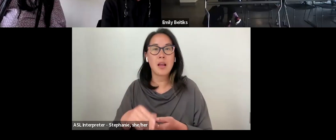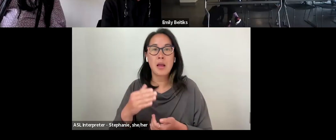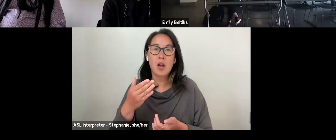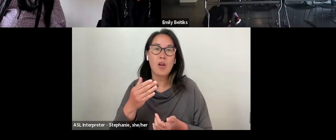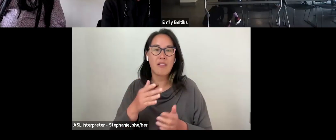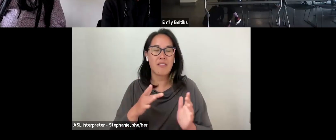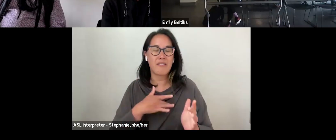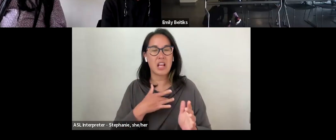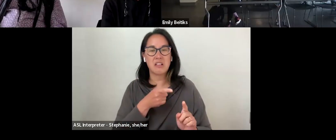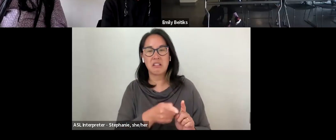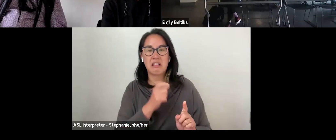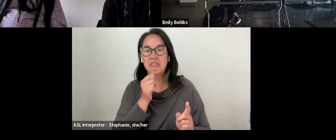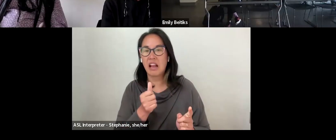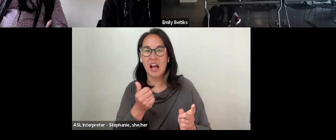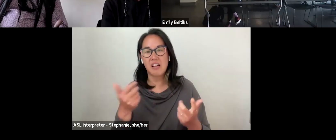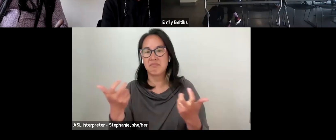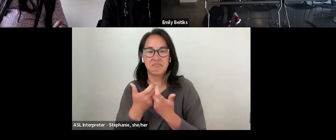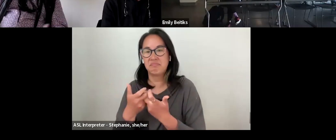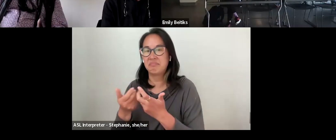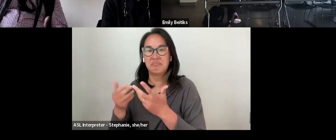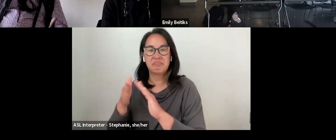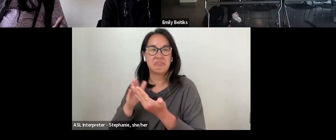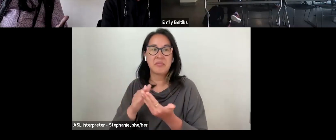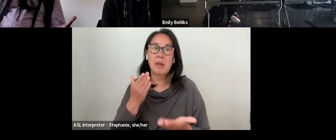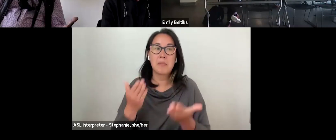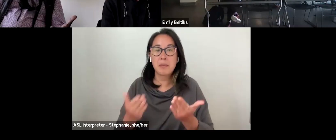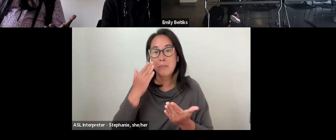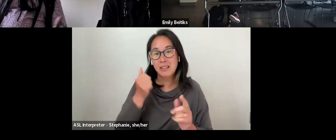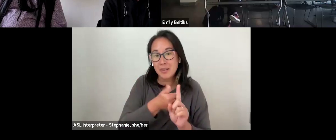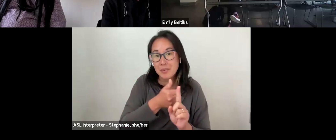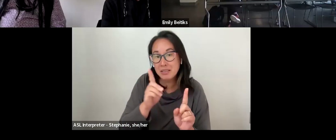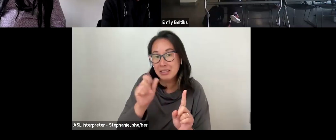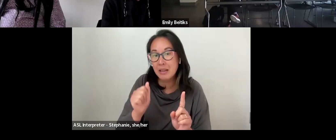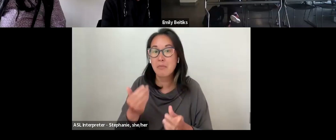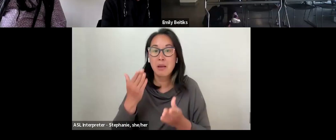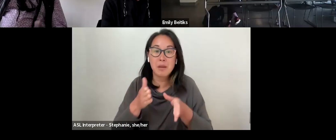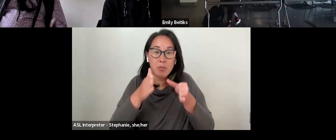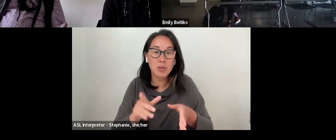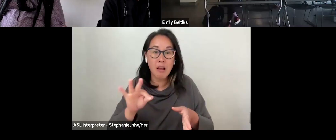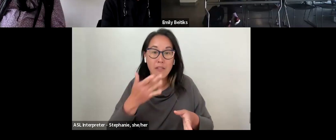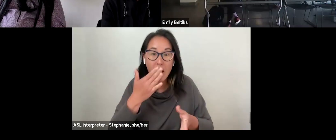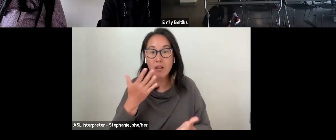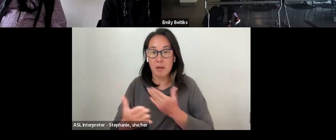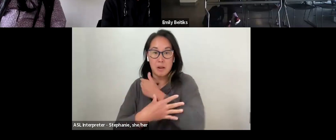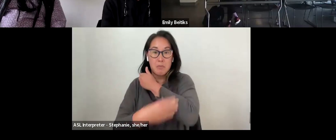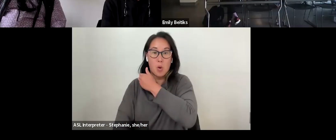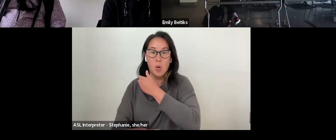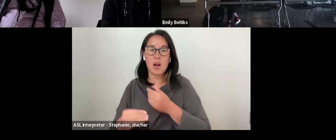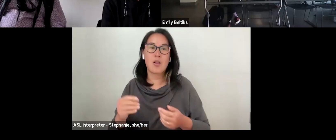Others, them being disabled, being of color, or being, you know, poor. Or otherwise sick. Or all of them.